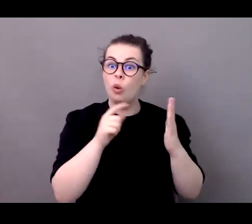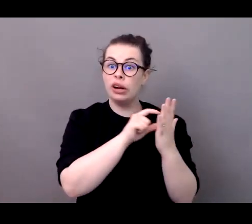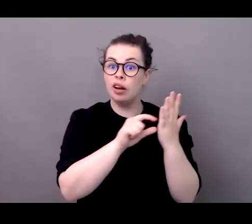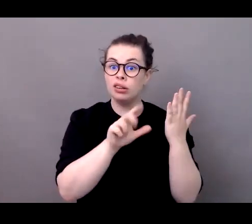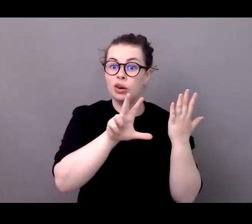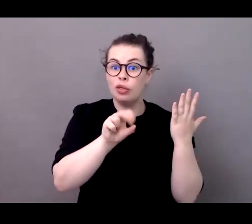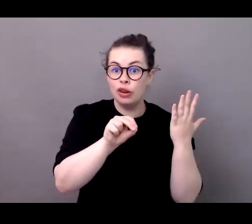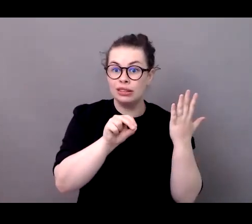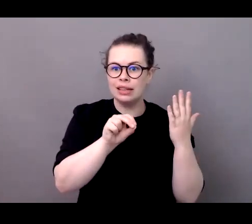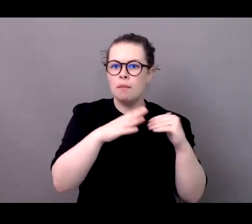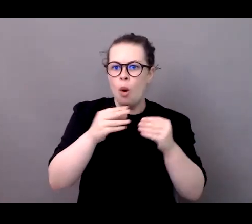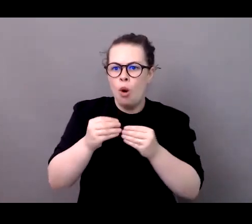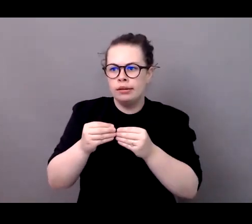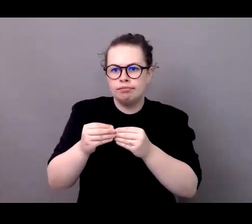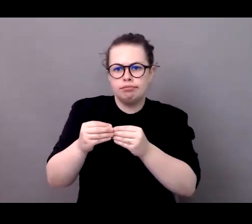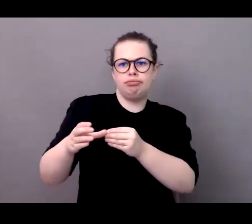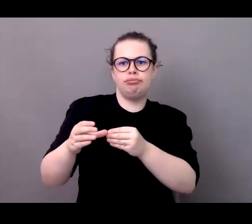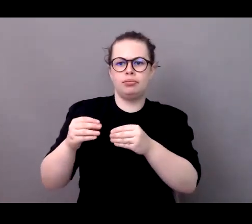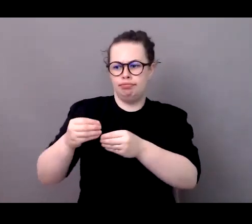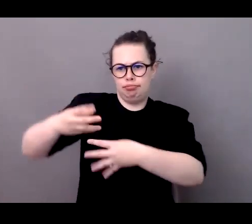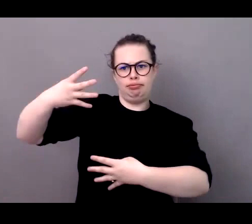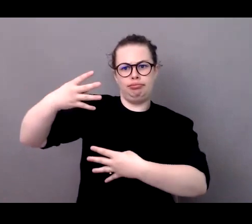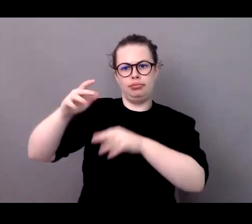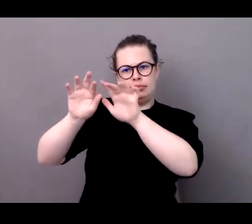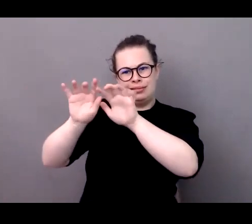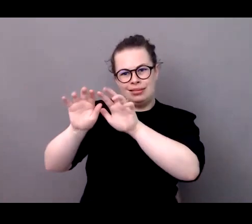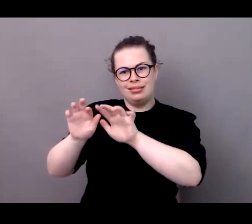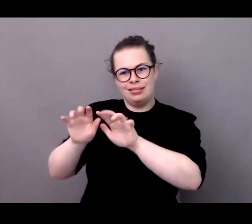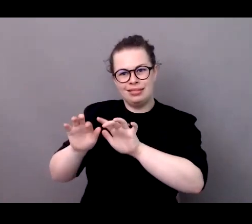and also in more detail than we have not concluding observations to date which are,